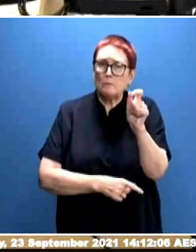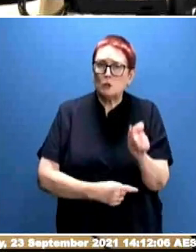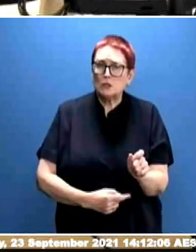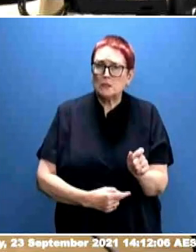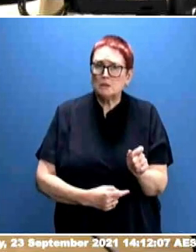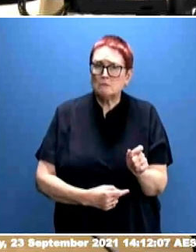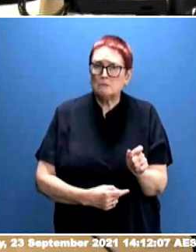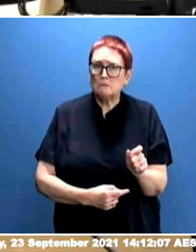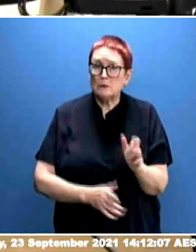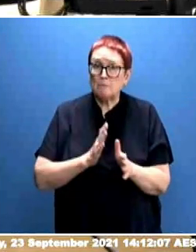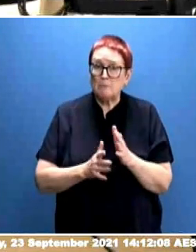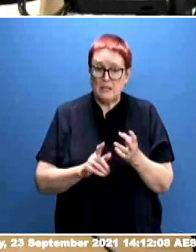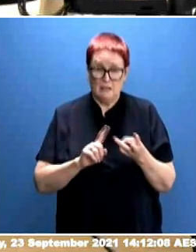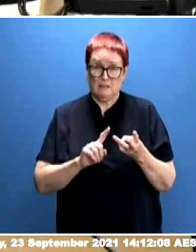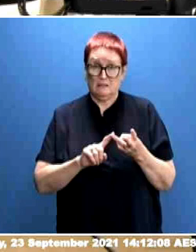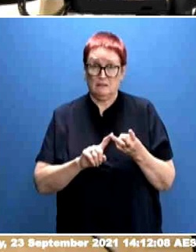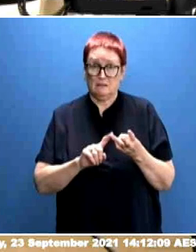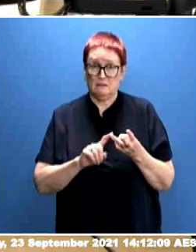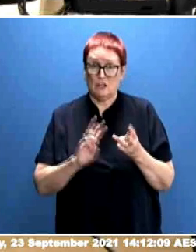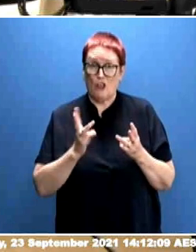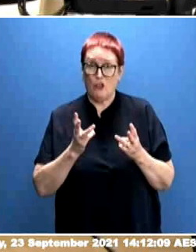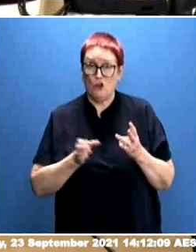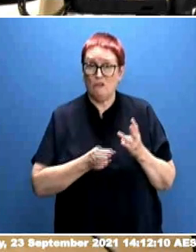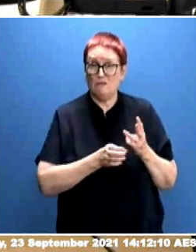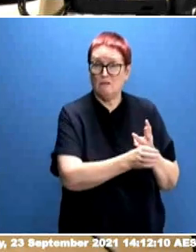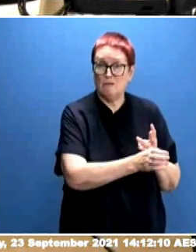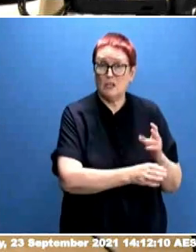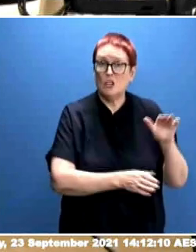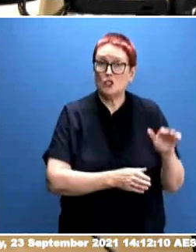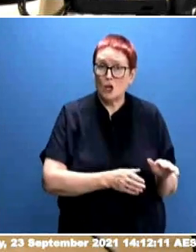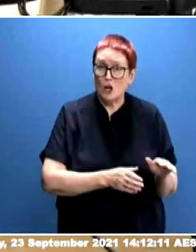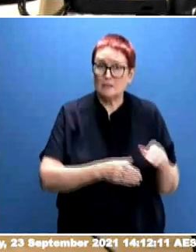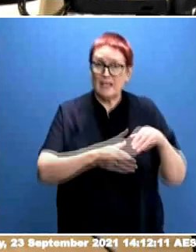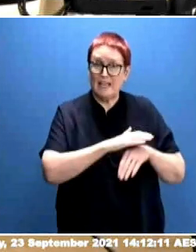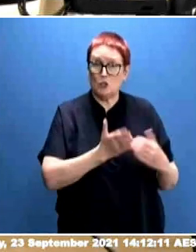Is that the new third child that has now come into the facility?